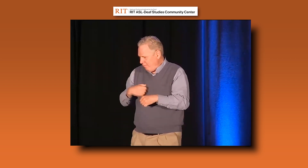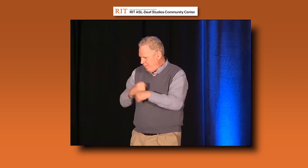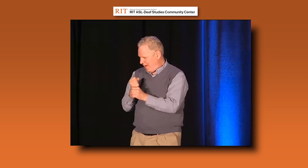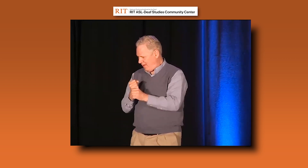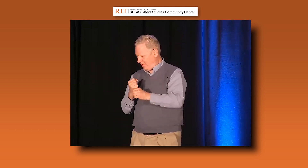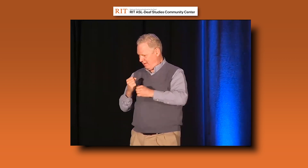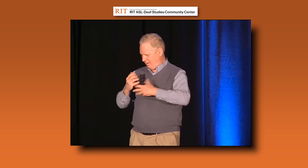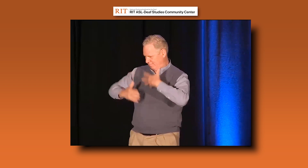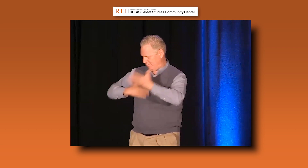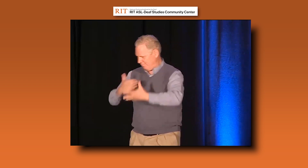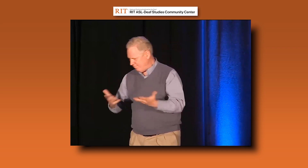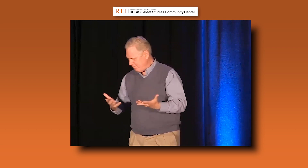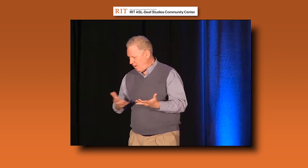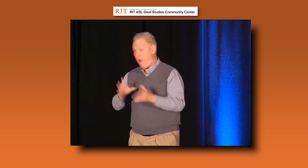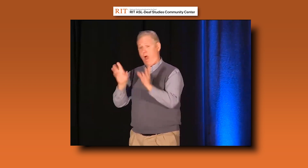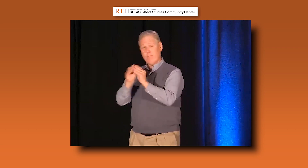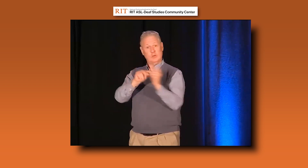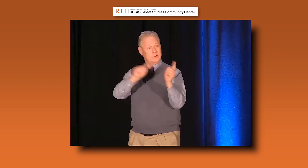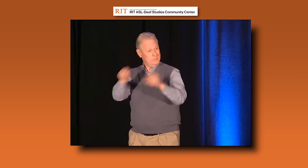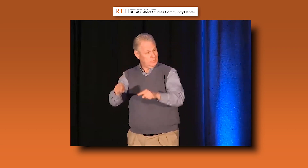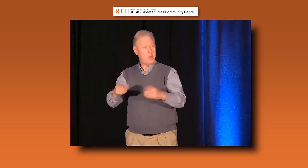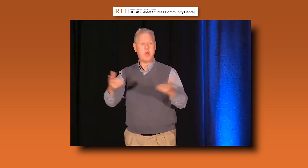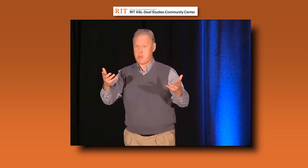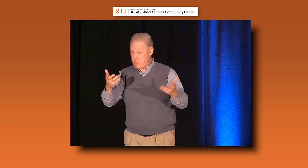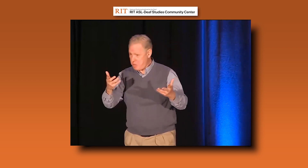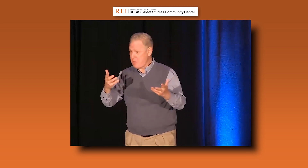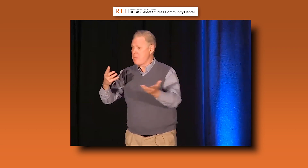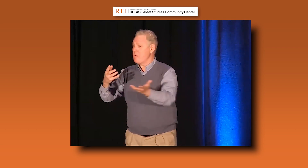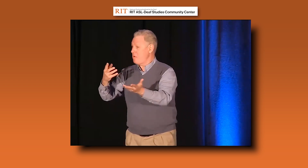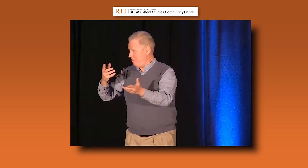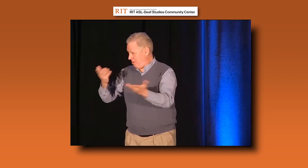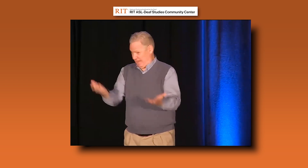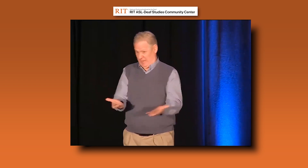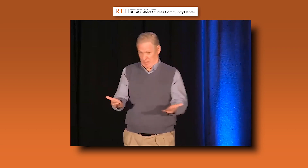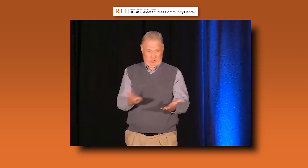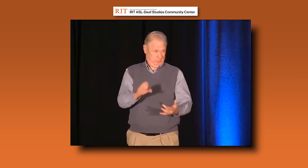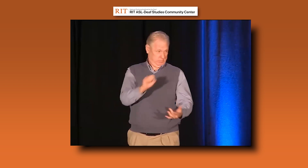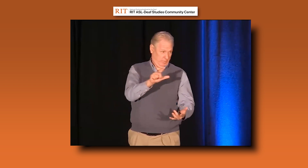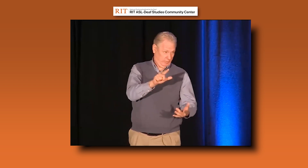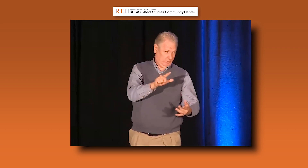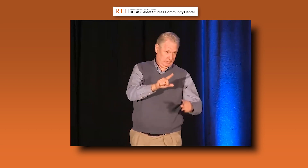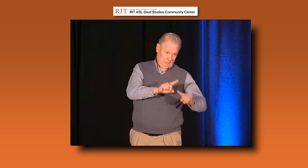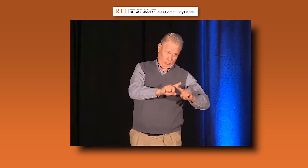When we go to conferences and I present, as I am here...